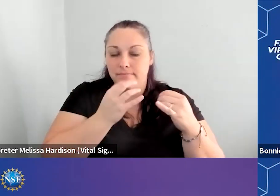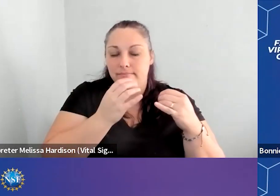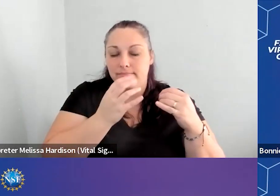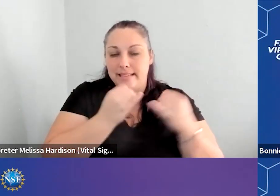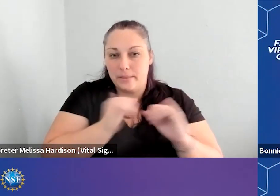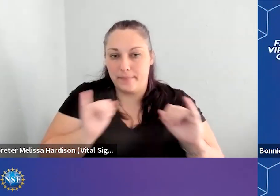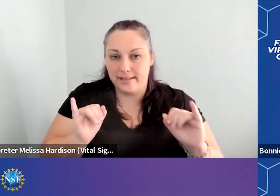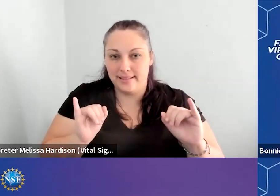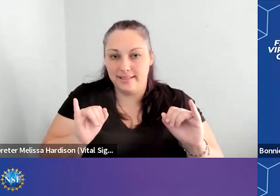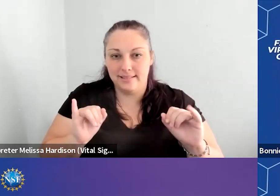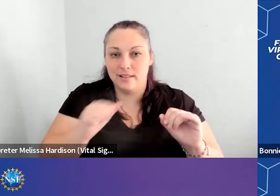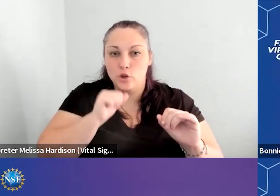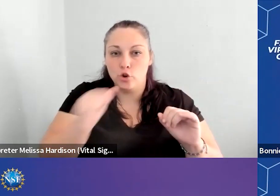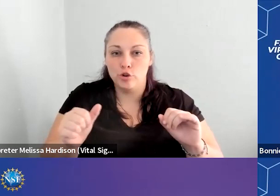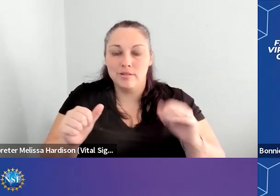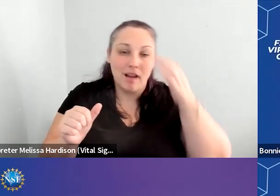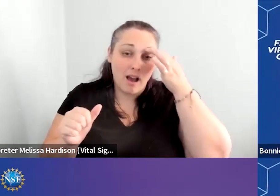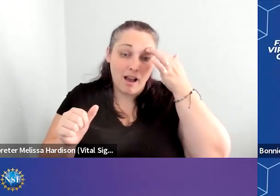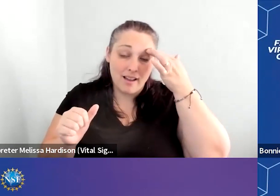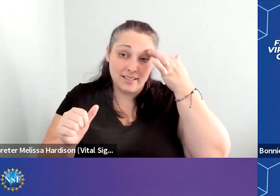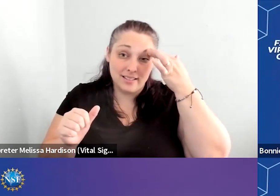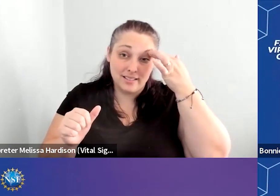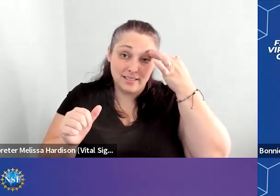So you want to make sure that the budgets are independent.